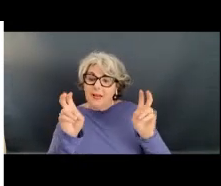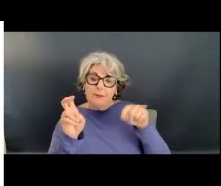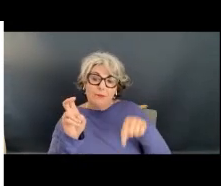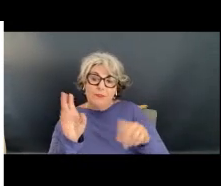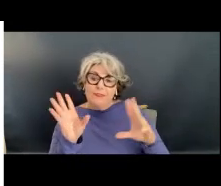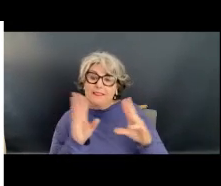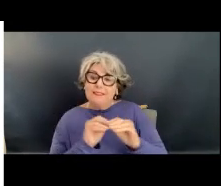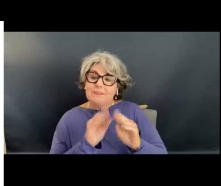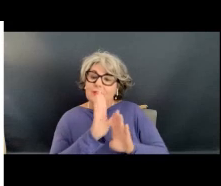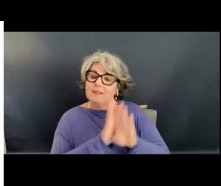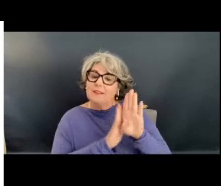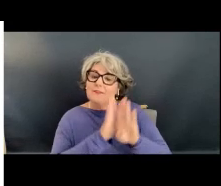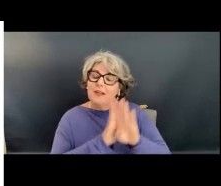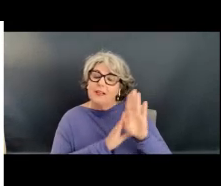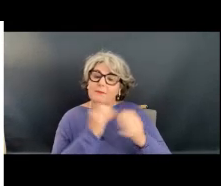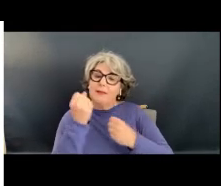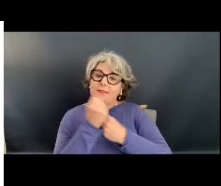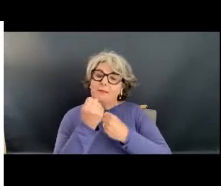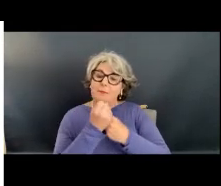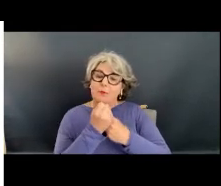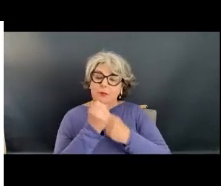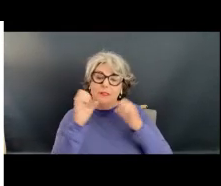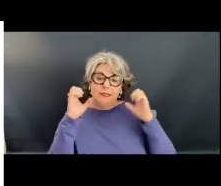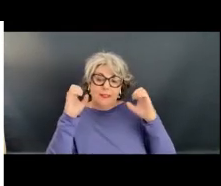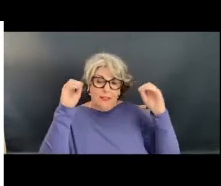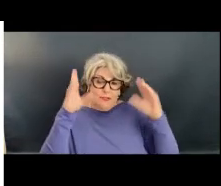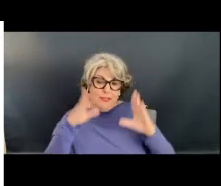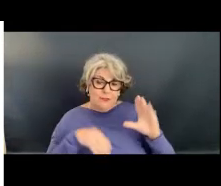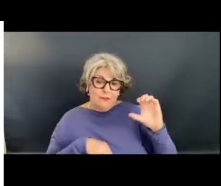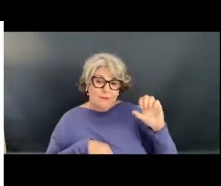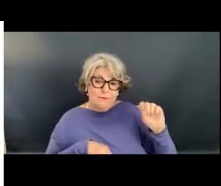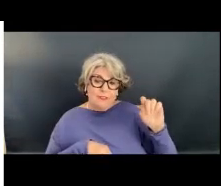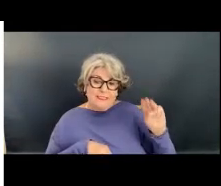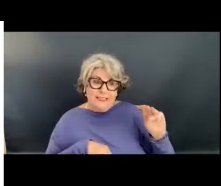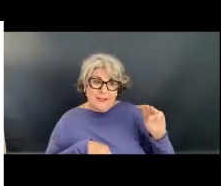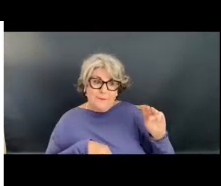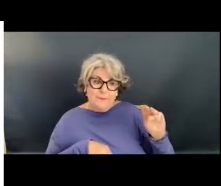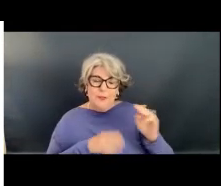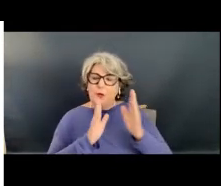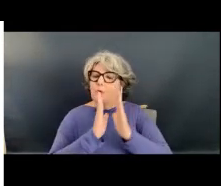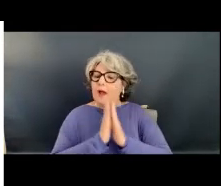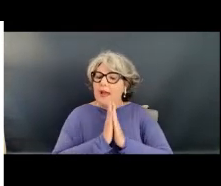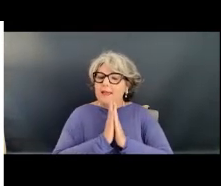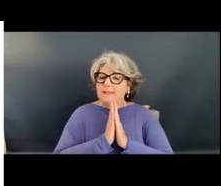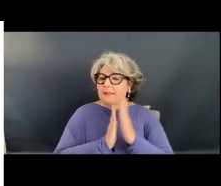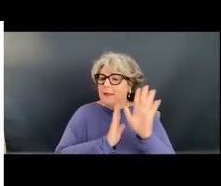Developing and supporting STEM educators. So that's why we're also asking in the chat, why did you choose this session?